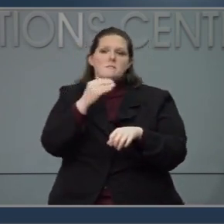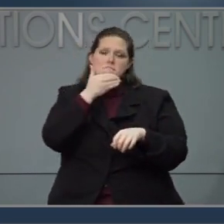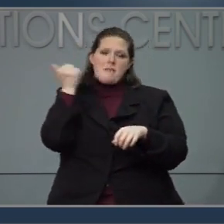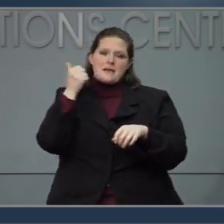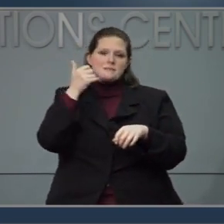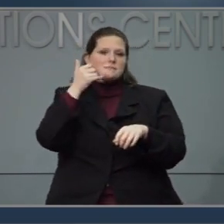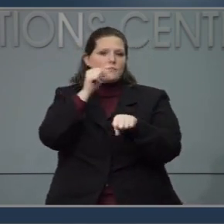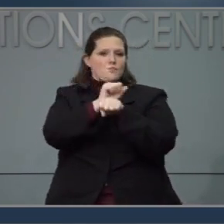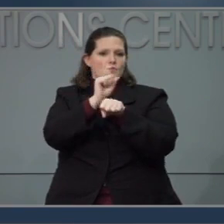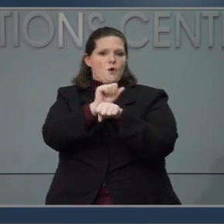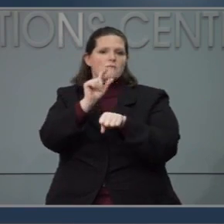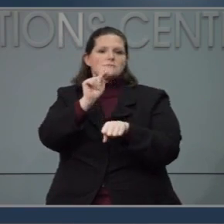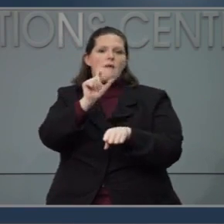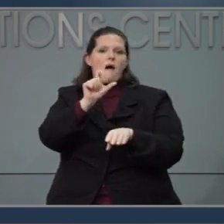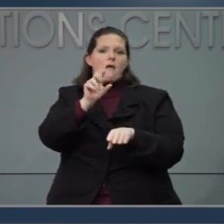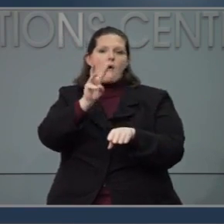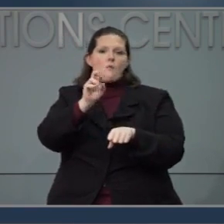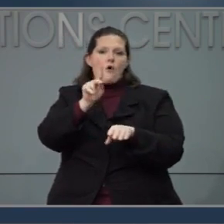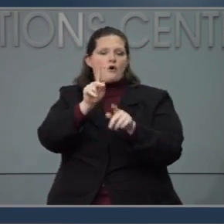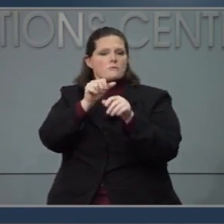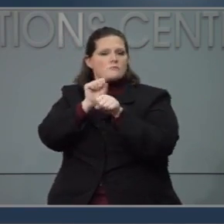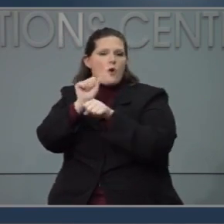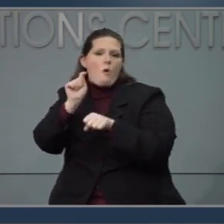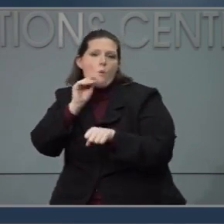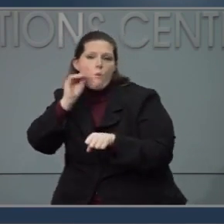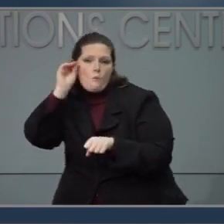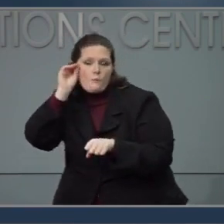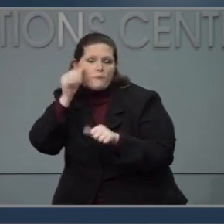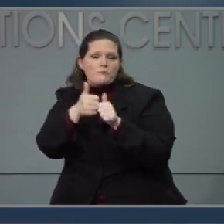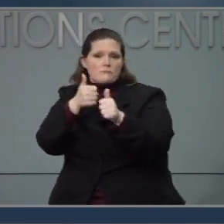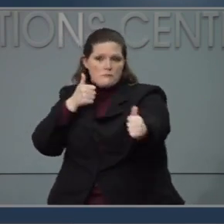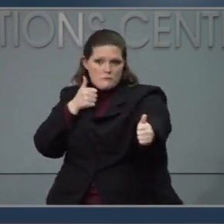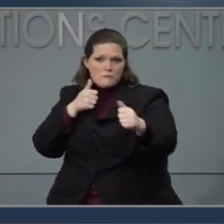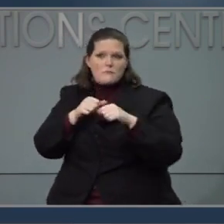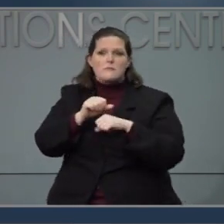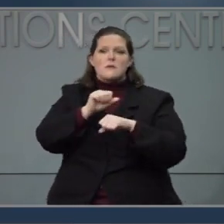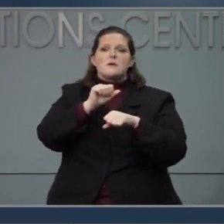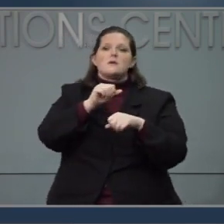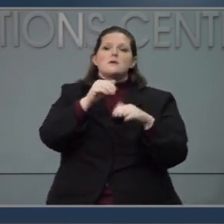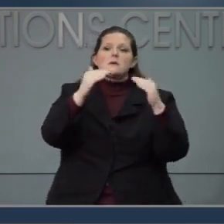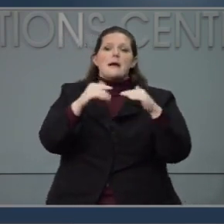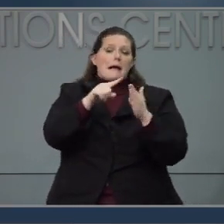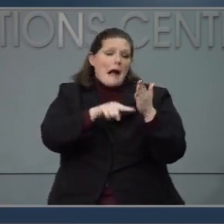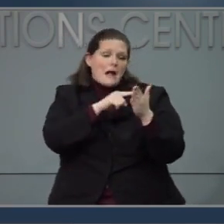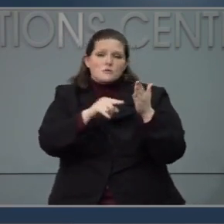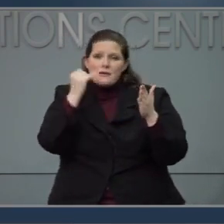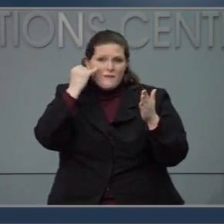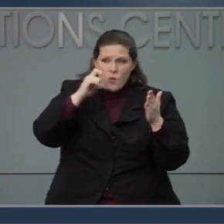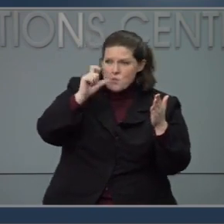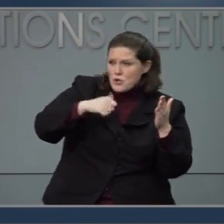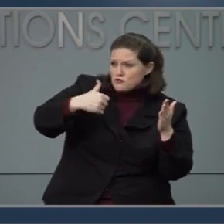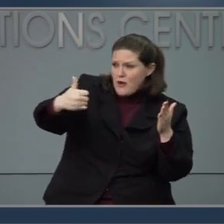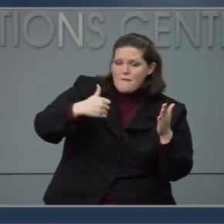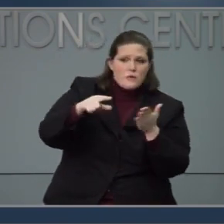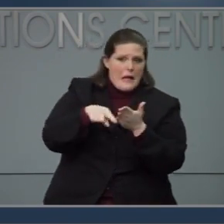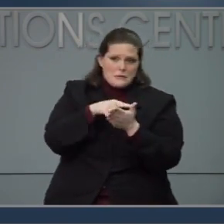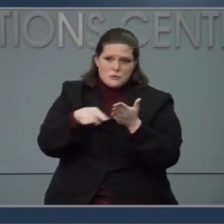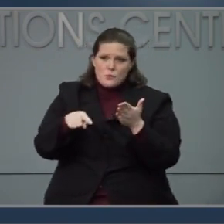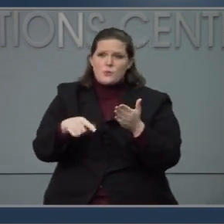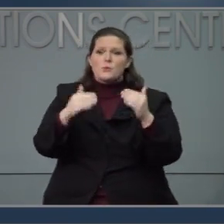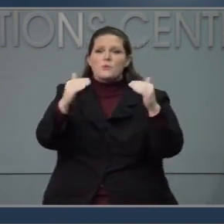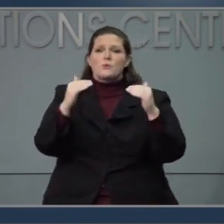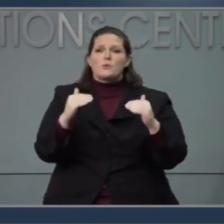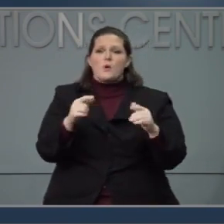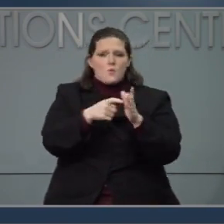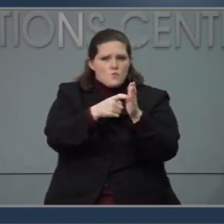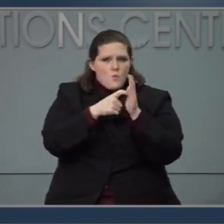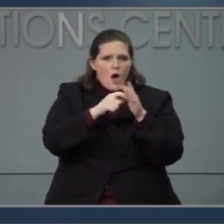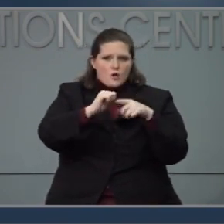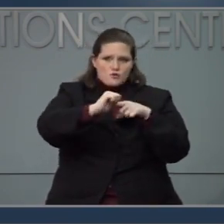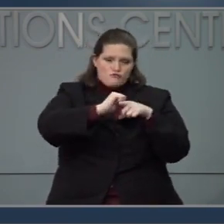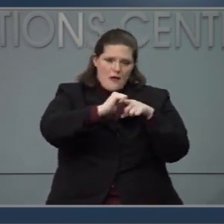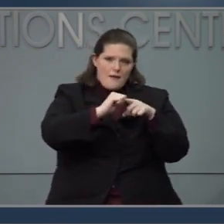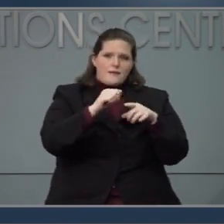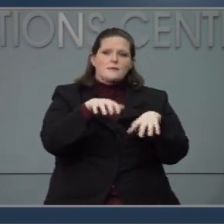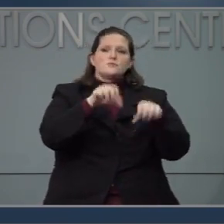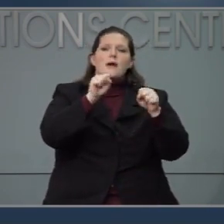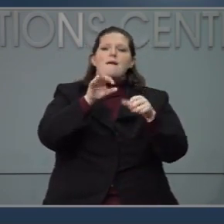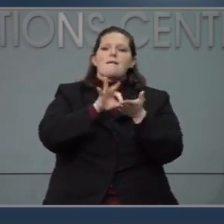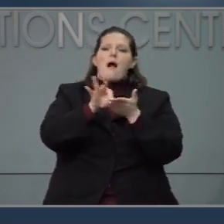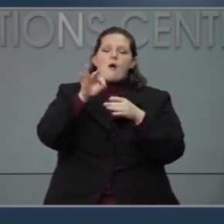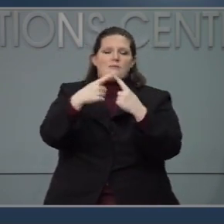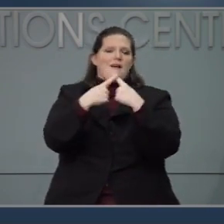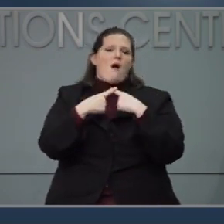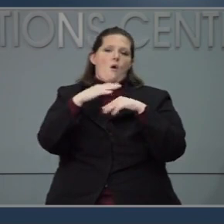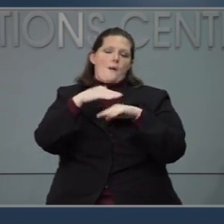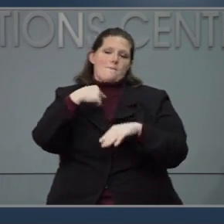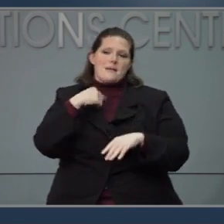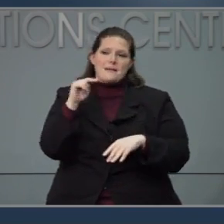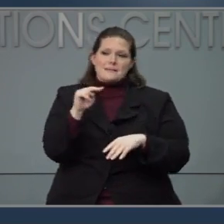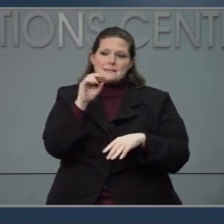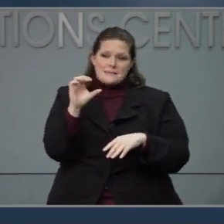FOR BUSINESSES AND COMMITTEE ORGANIZATIONS IN RED AND ORANGE COUNTIES, THEY SHOULD BE USING TELEWORK WHEREVER POSSIBLE, CANCELING NONESSENTIAL WORK TRAVEL, PARTICIPATING IN